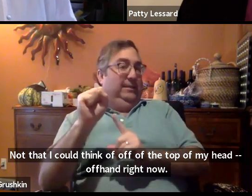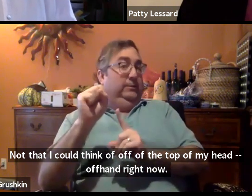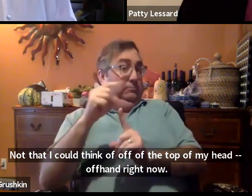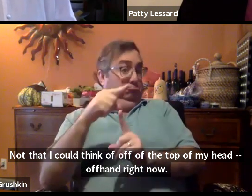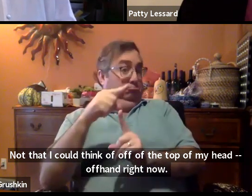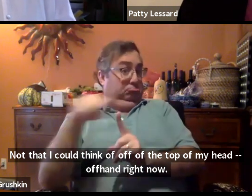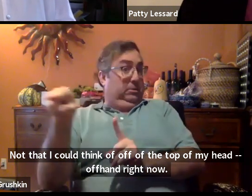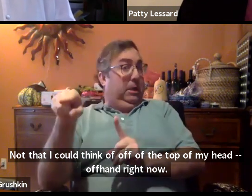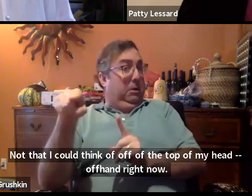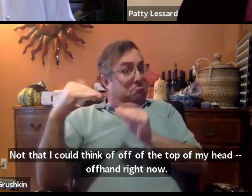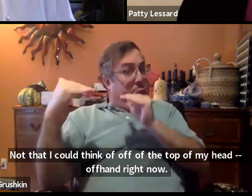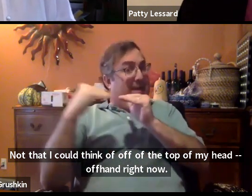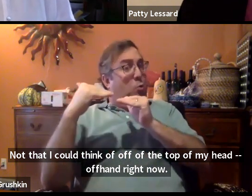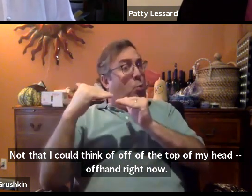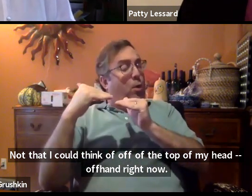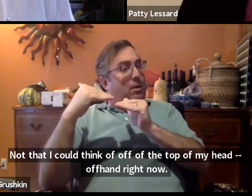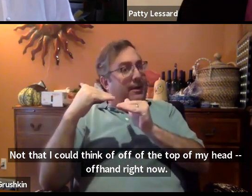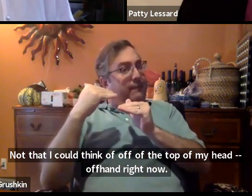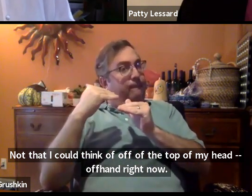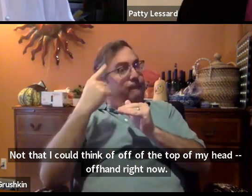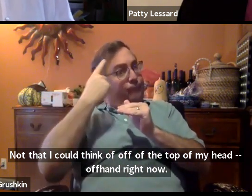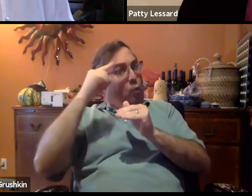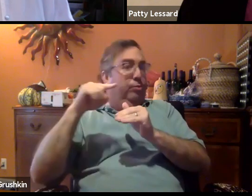Not that I could think of off of the top of my head -- offhand right now. But I think any company